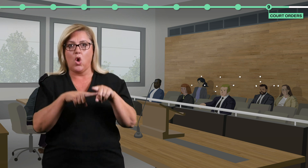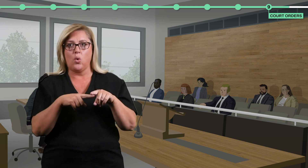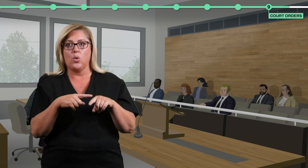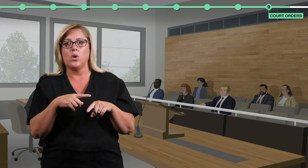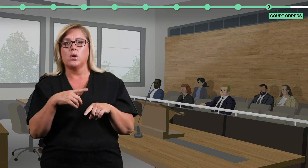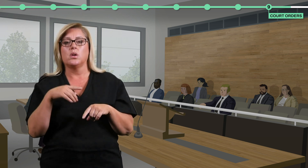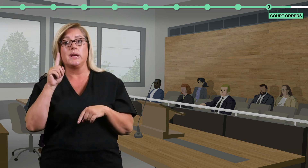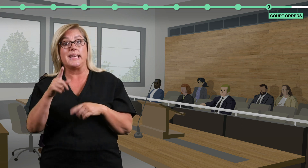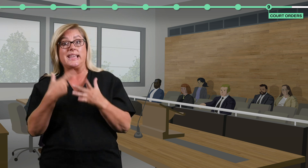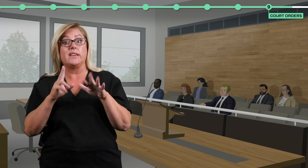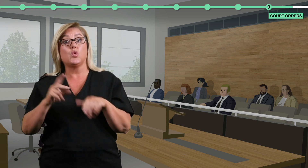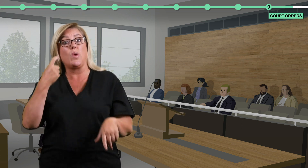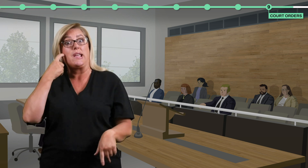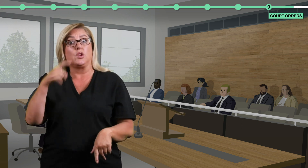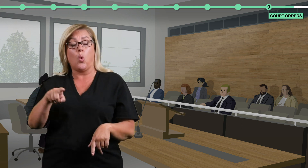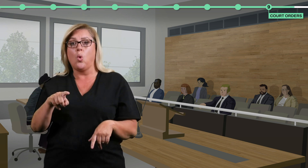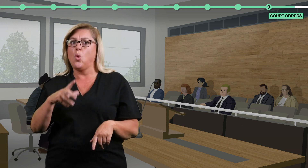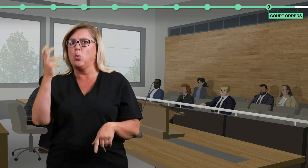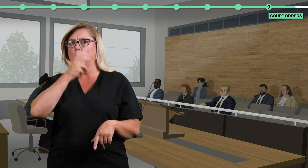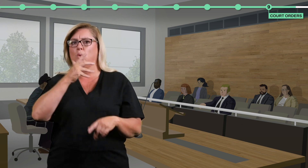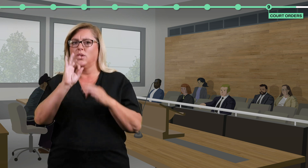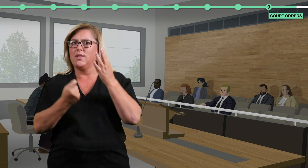There are potential consequences if Orders are ignored